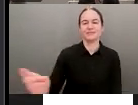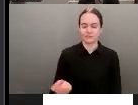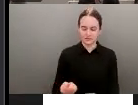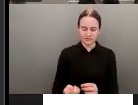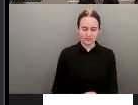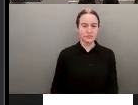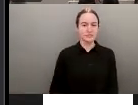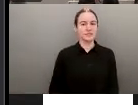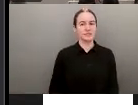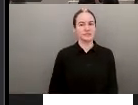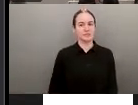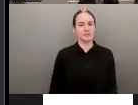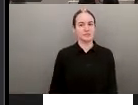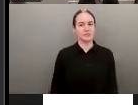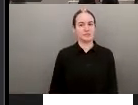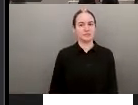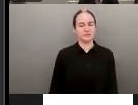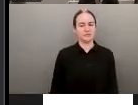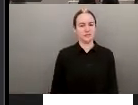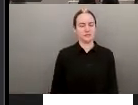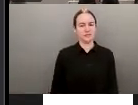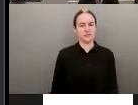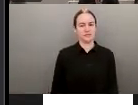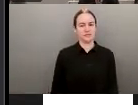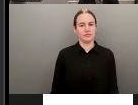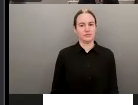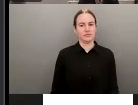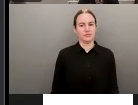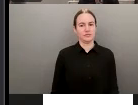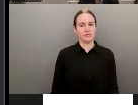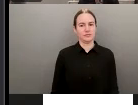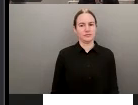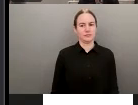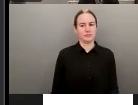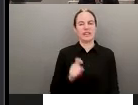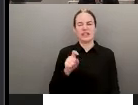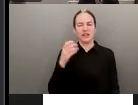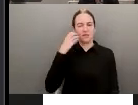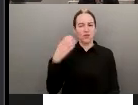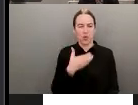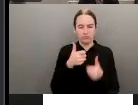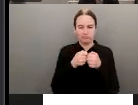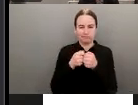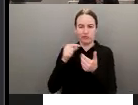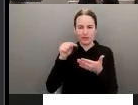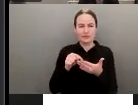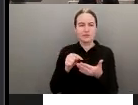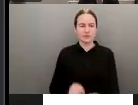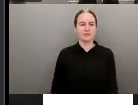and take the phone in my hand. So, before I am gonna show anything else,